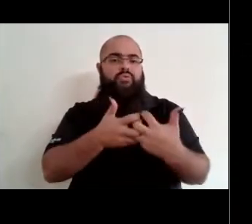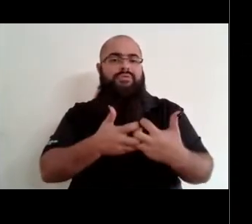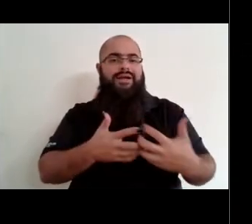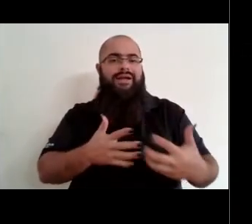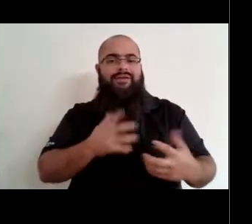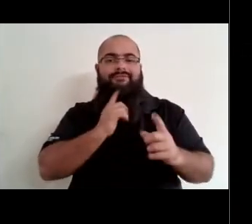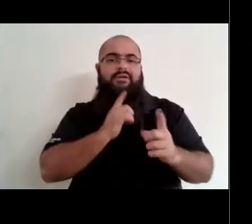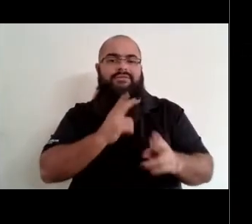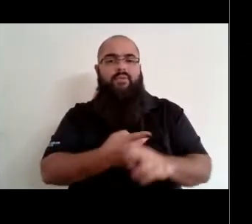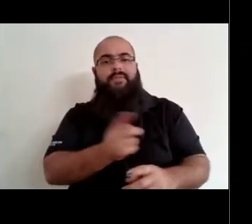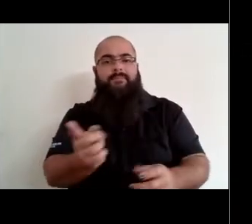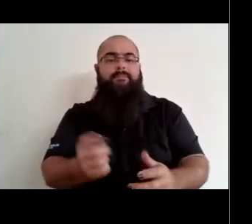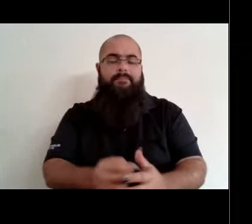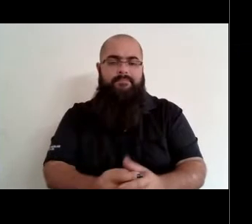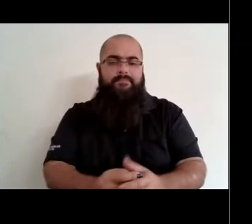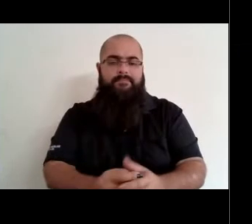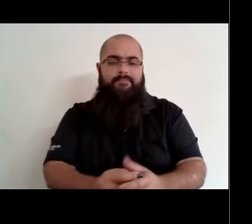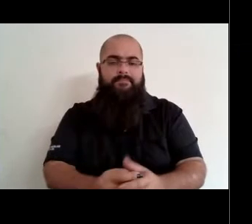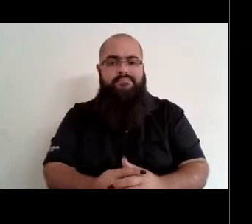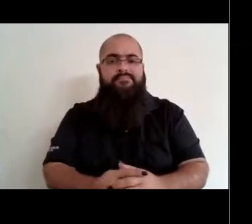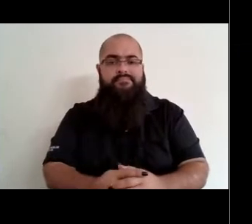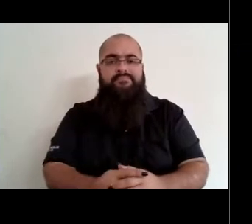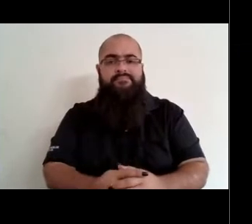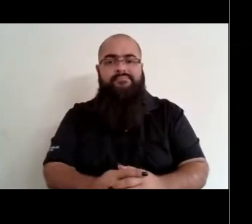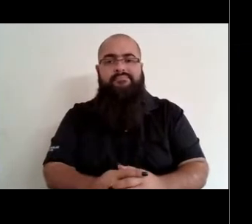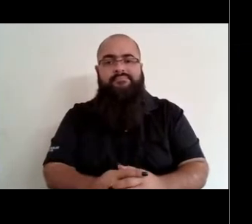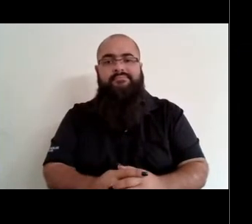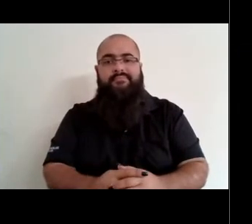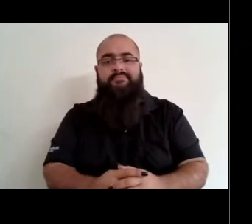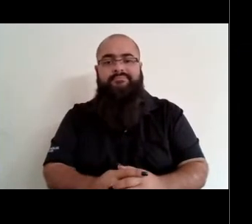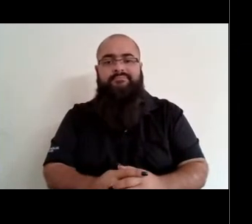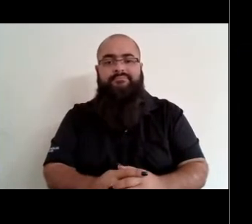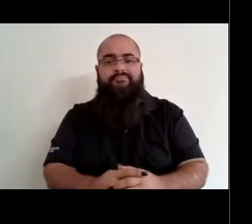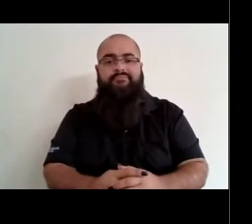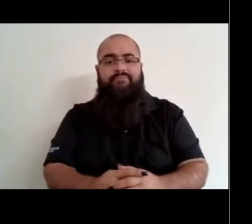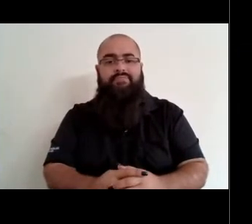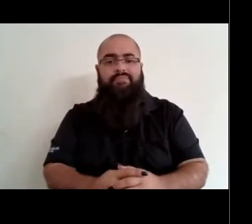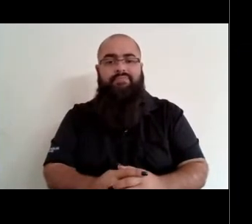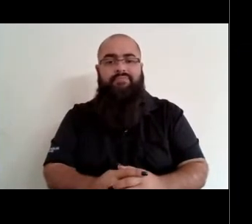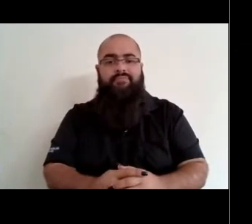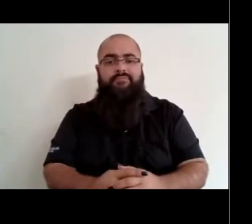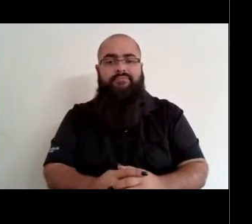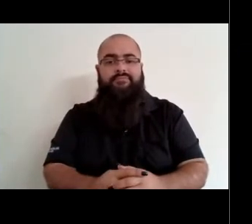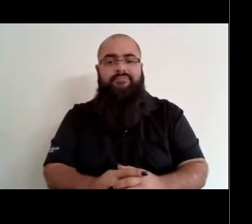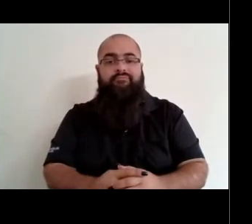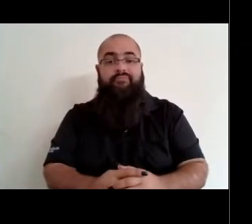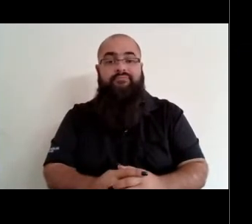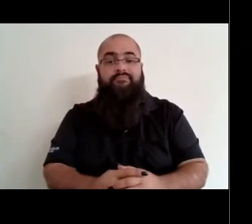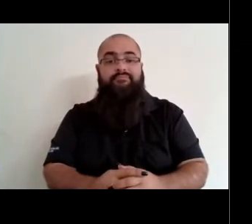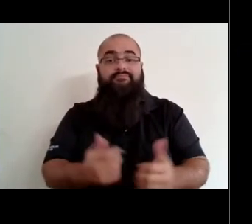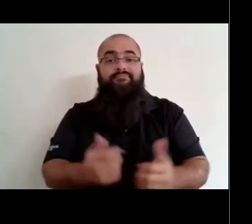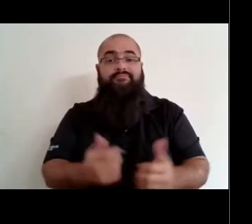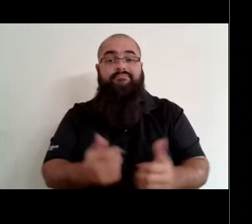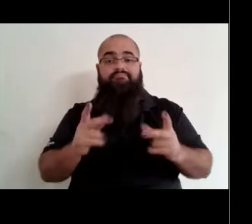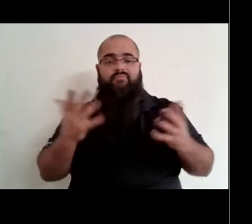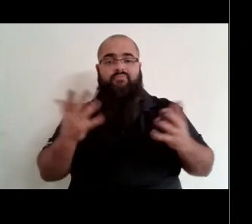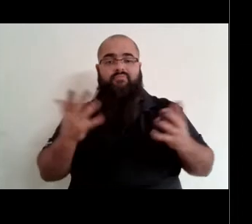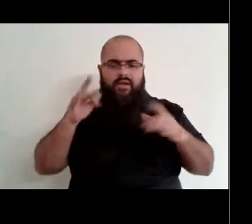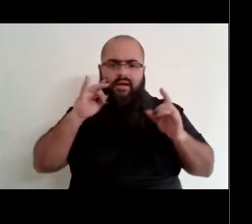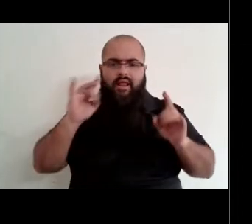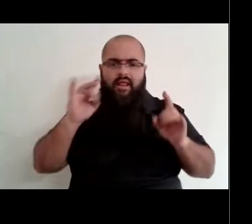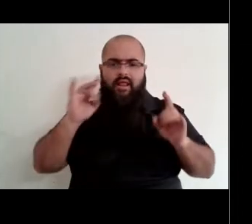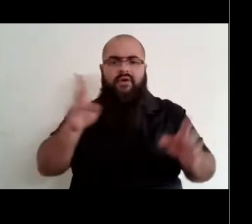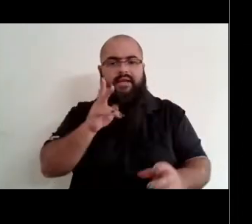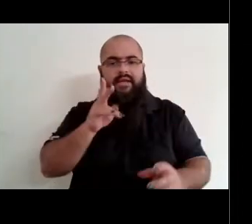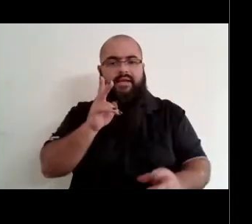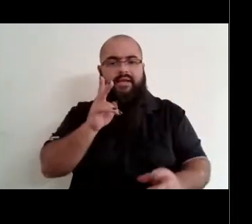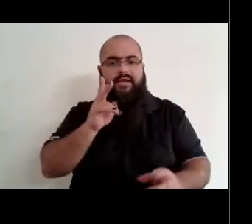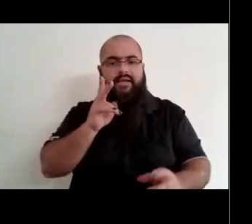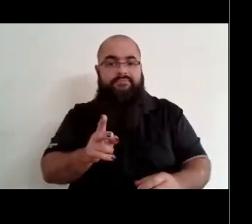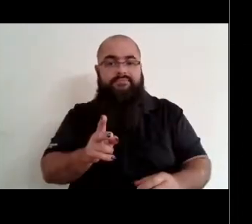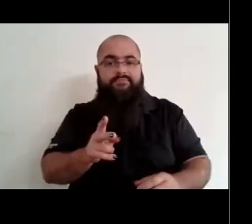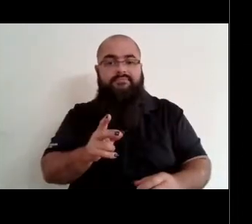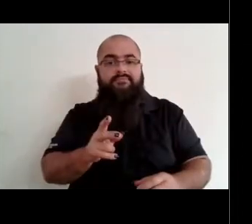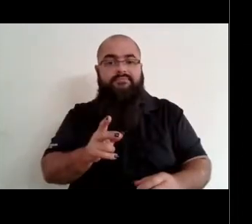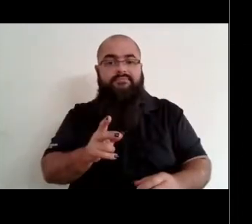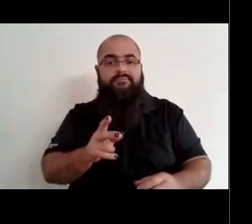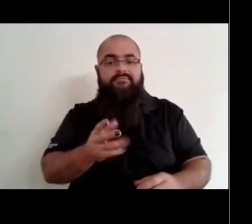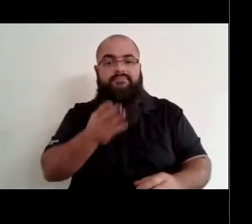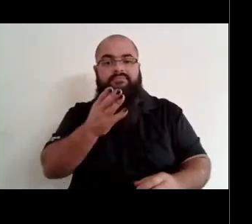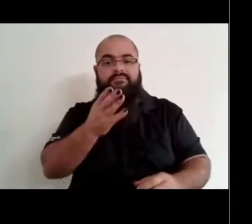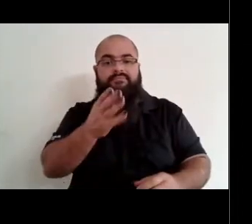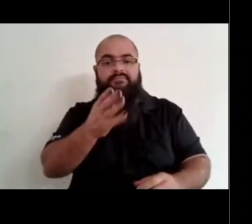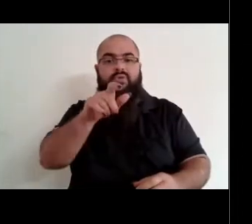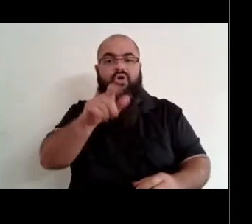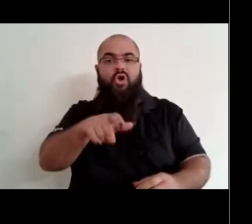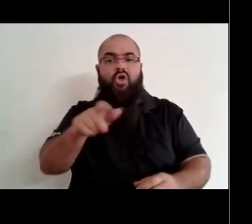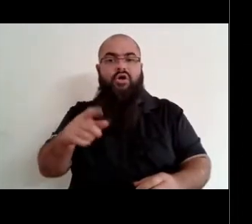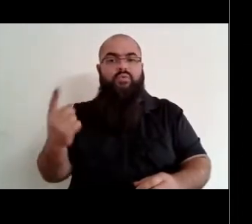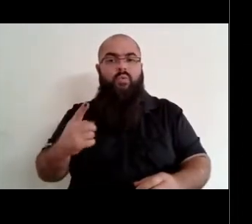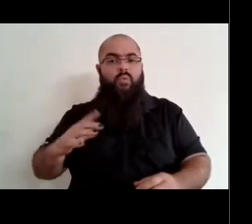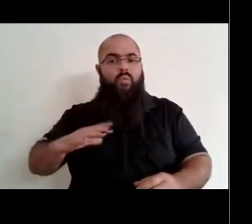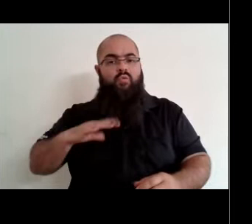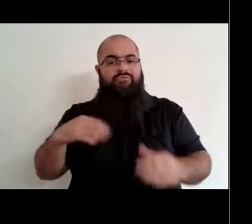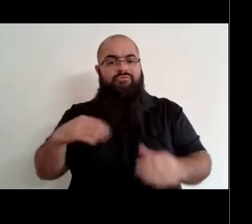Again we have that in person at the court but we also have people in the office behind